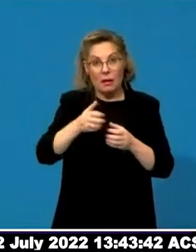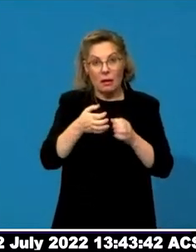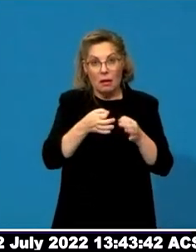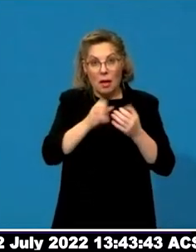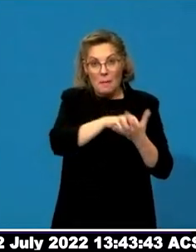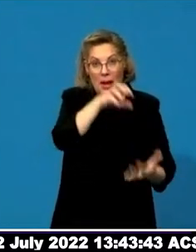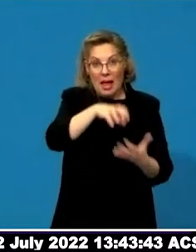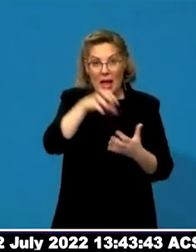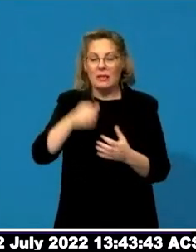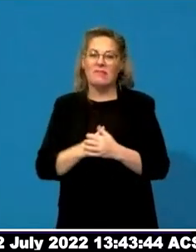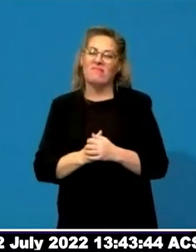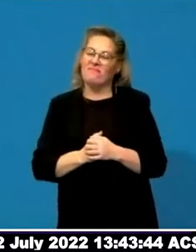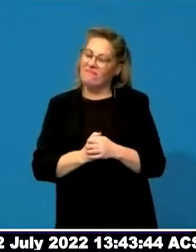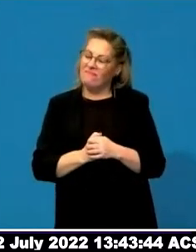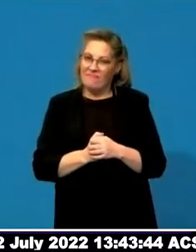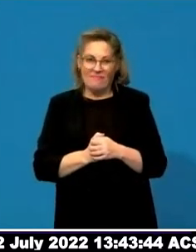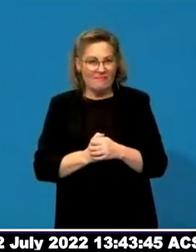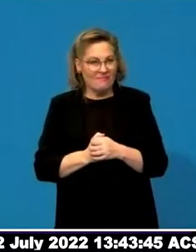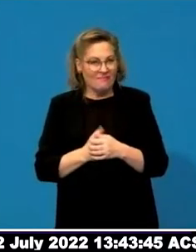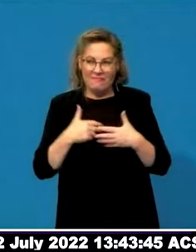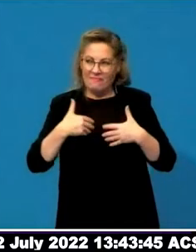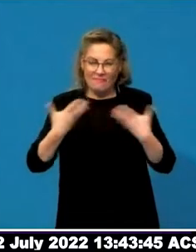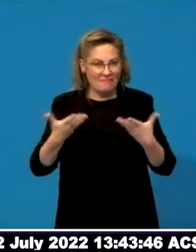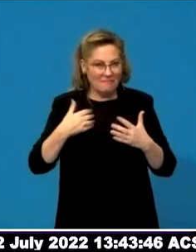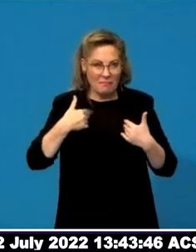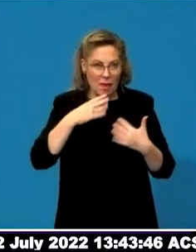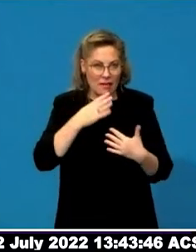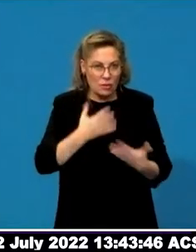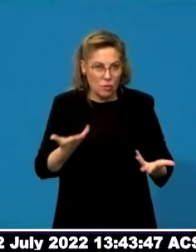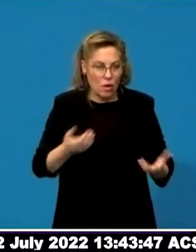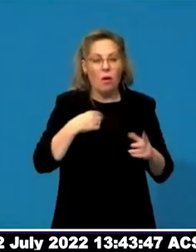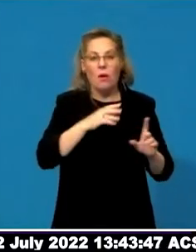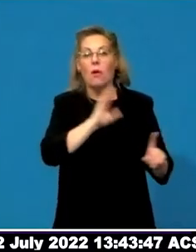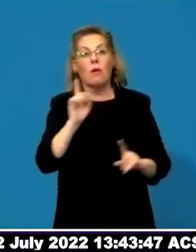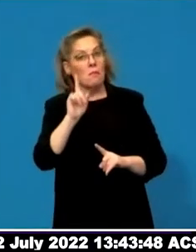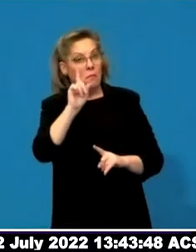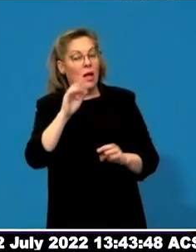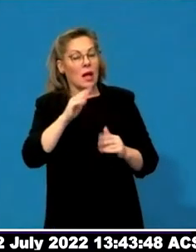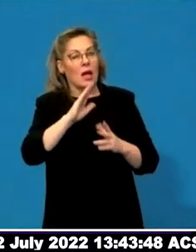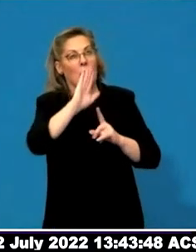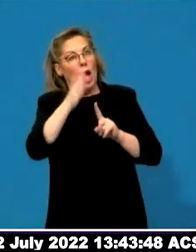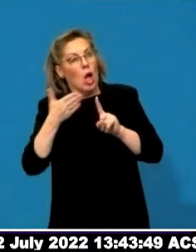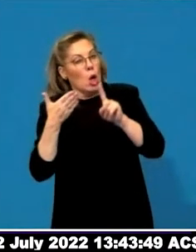I really don't know. MS McMAHON: Ms McRae? MS McRAE: I think that the goals in plans are improving.